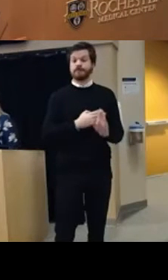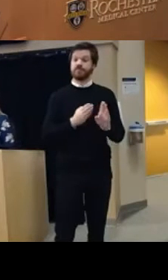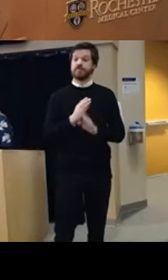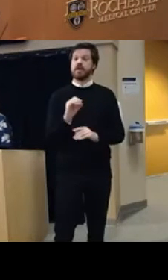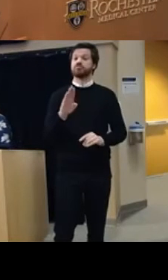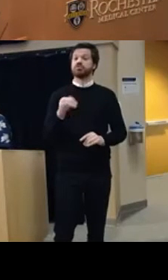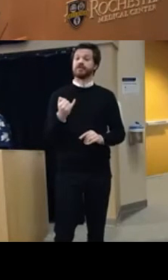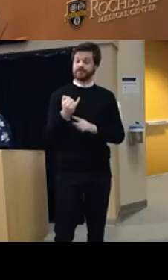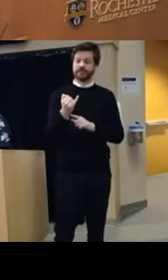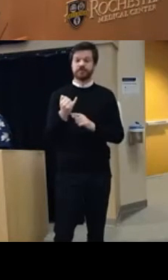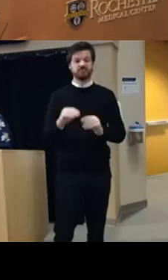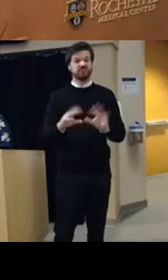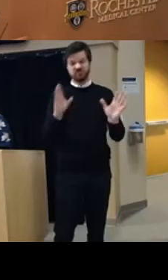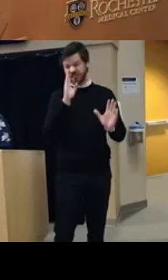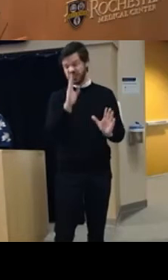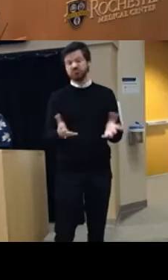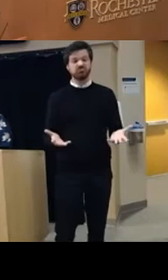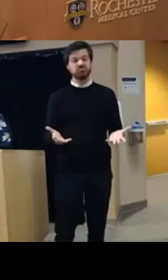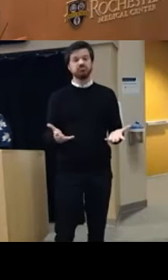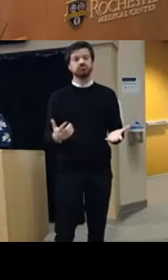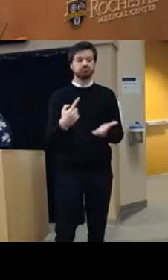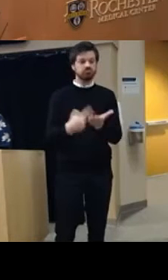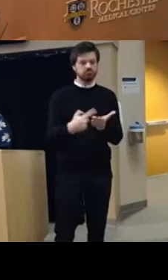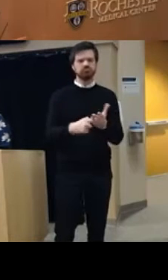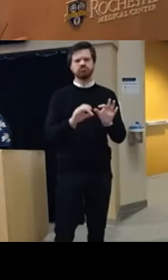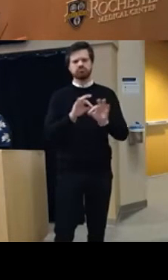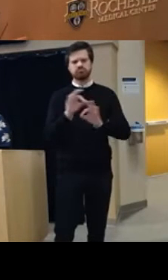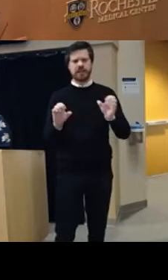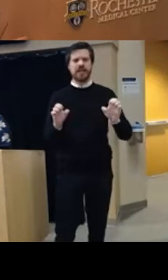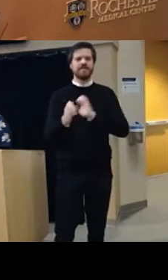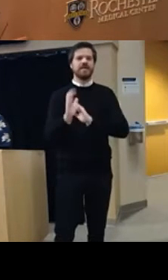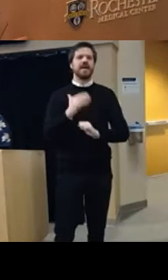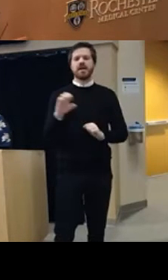um are pretty straightforward to take the time to describe the evolution of our employee assistance